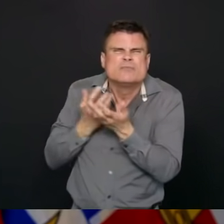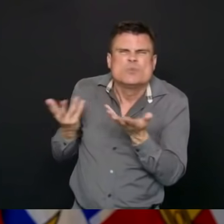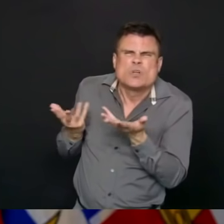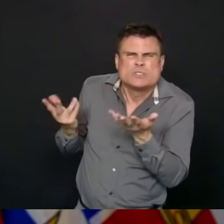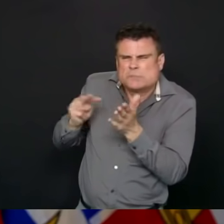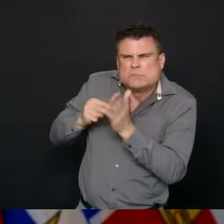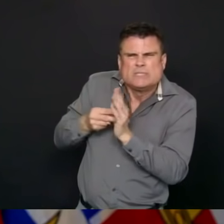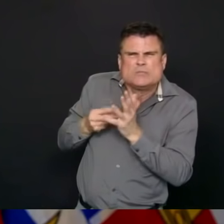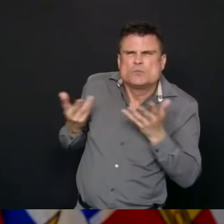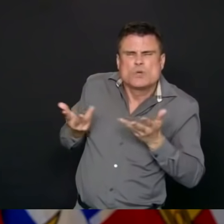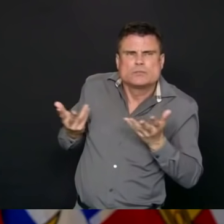Going in for that hug?